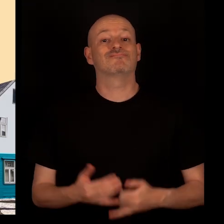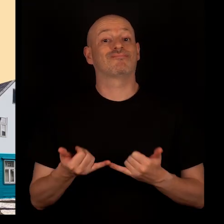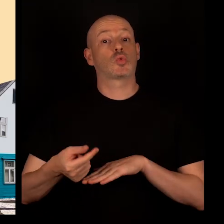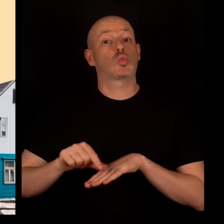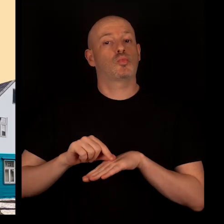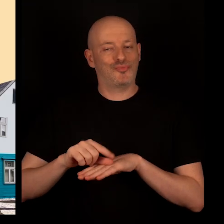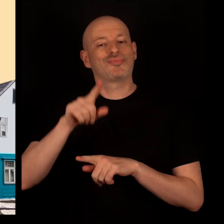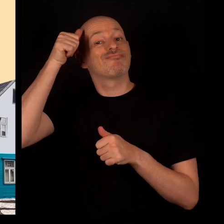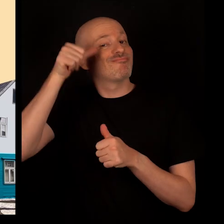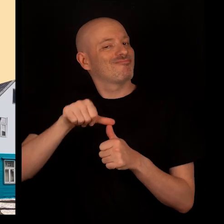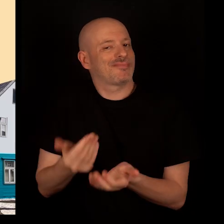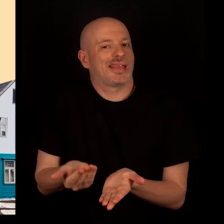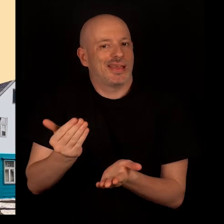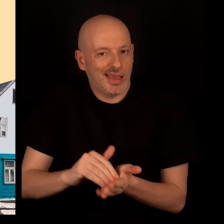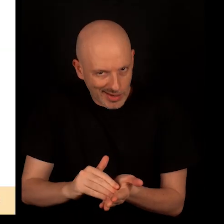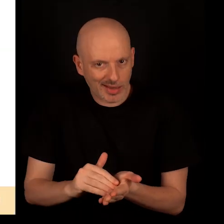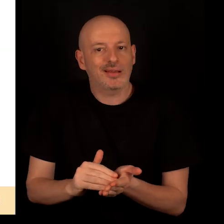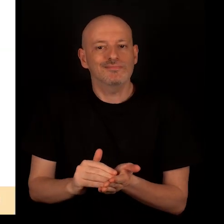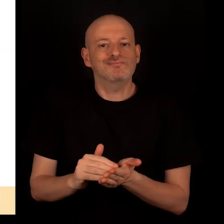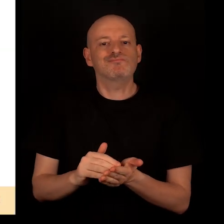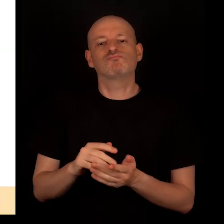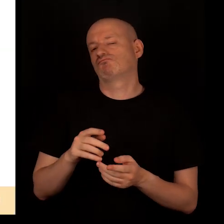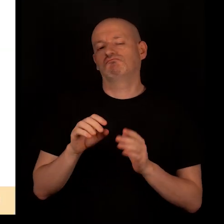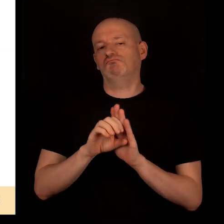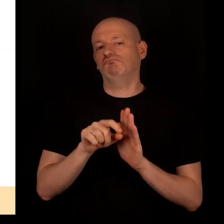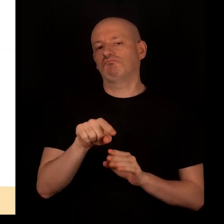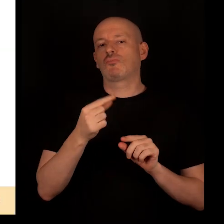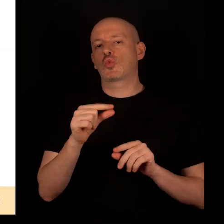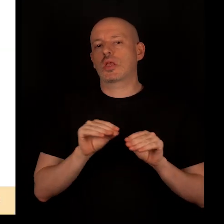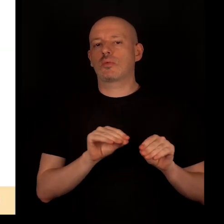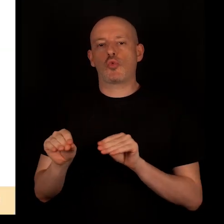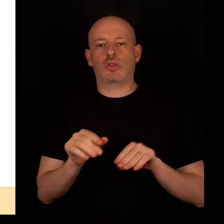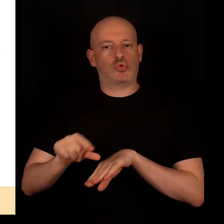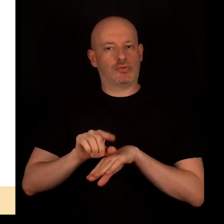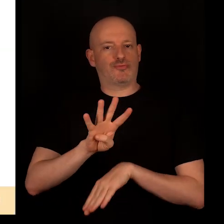Now, the top-ups, again another reminder. Here we have the green mobility top-up, €400.